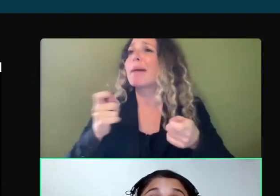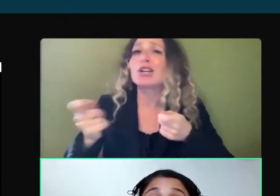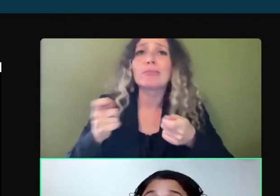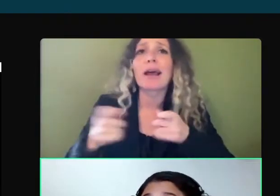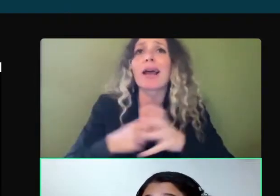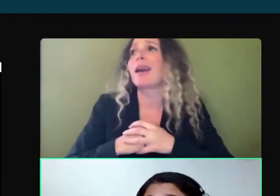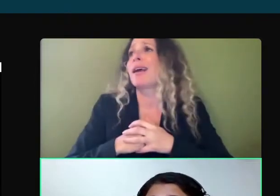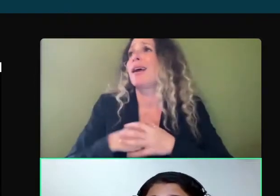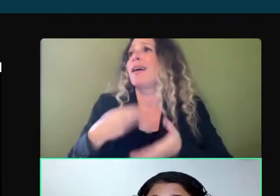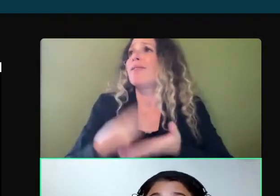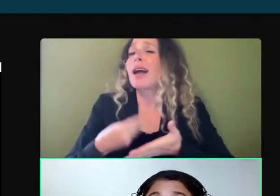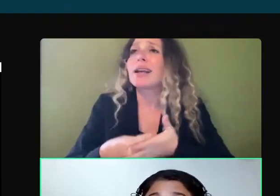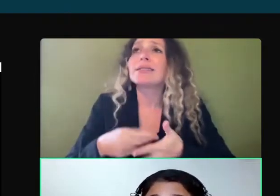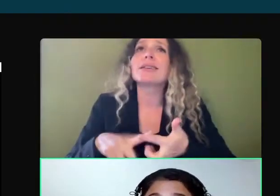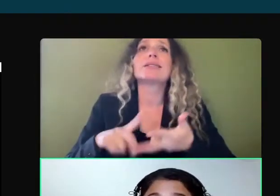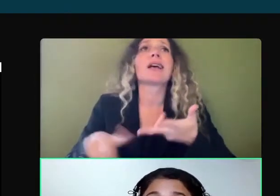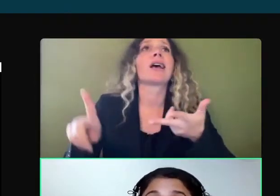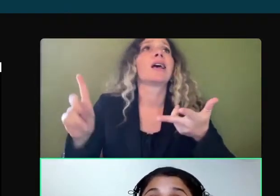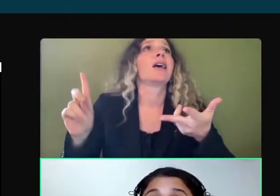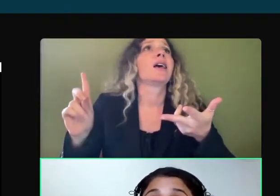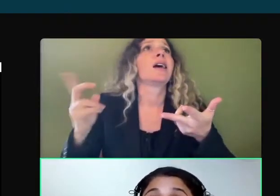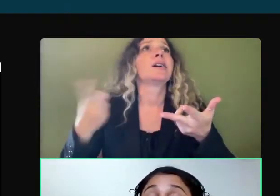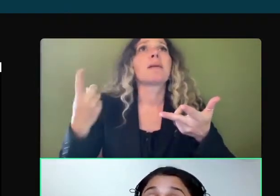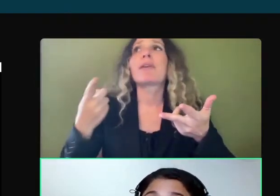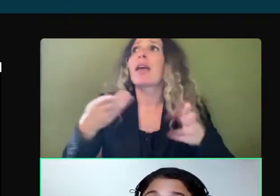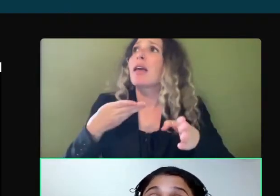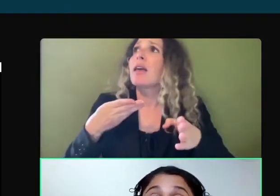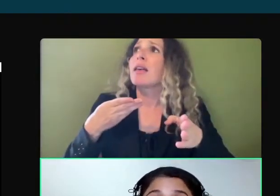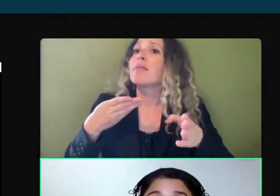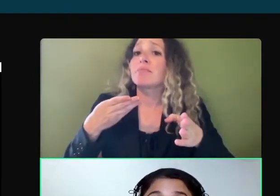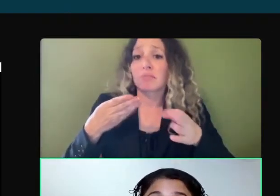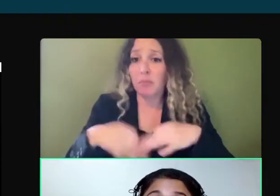or it could be something really major, like needing help with bathing or dressing and some